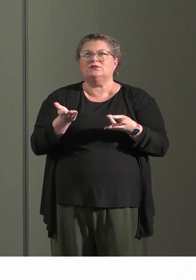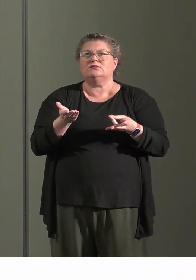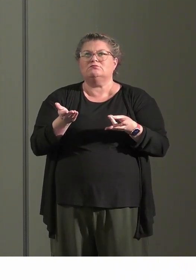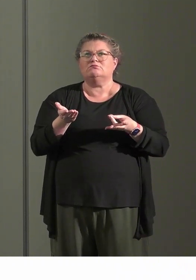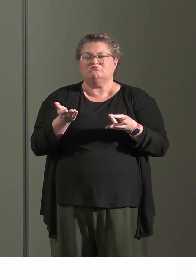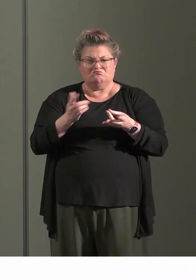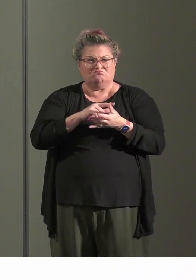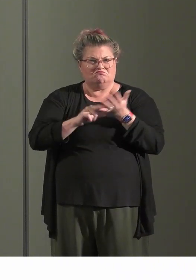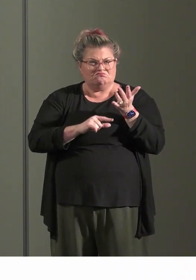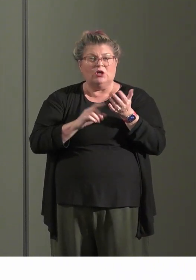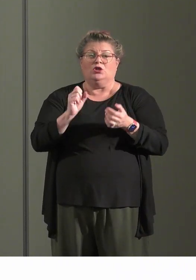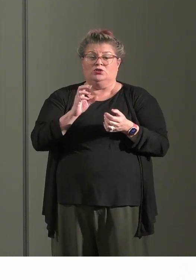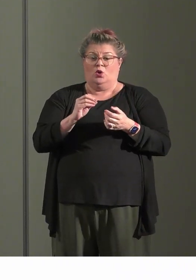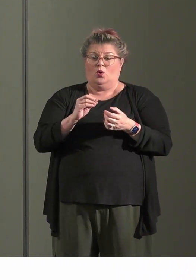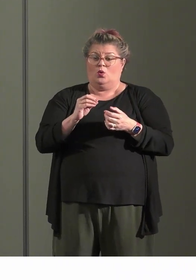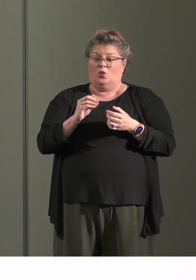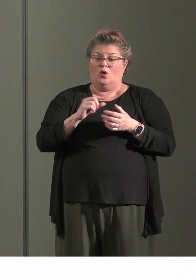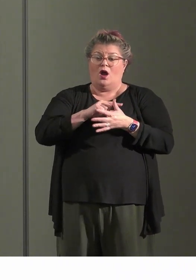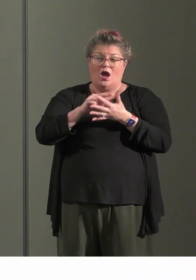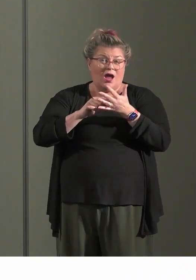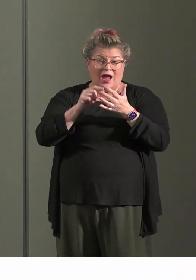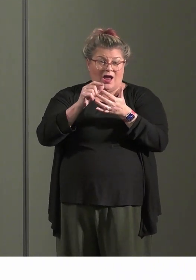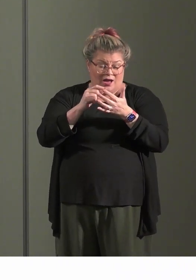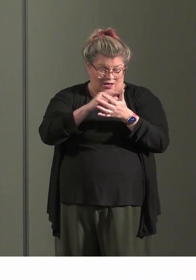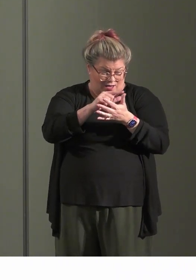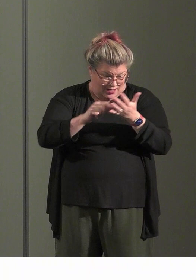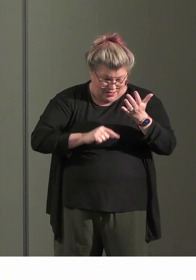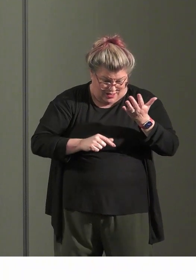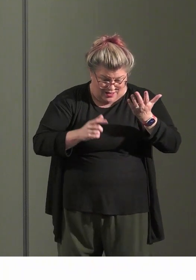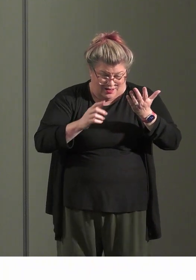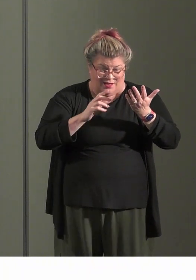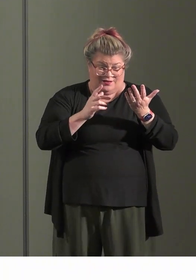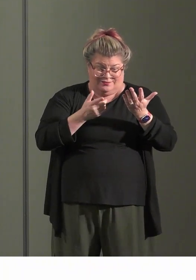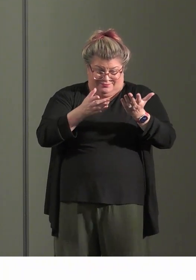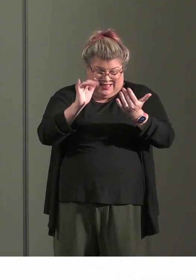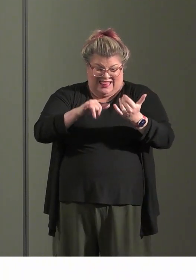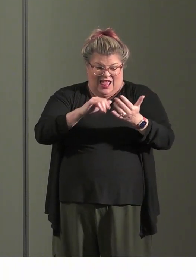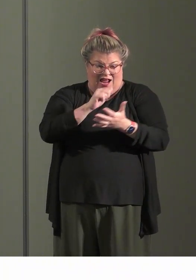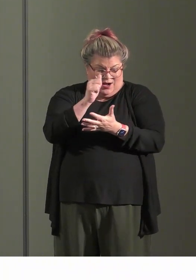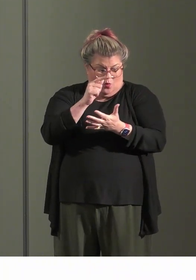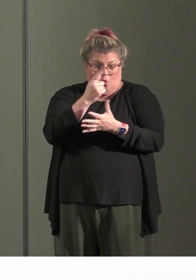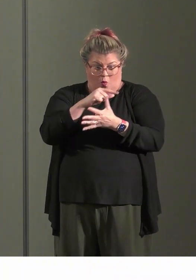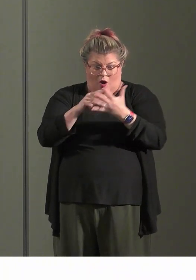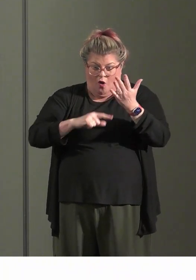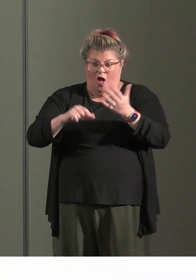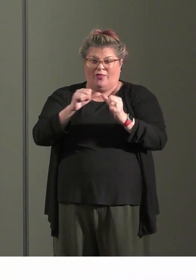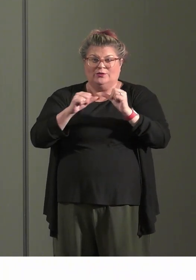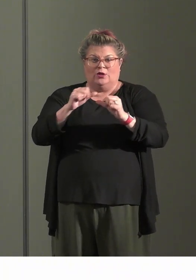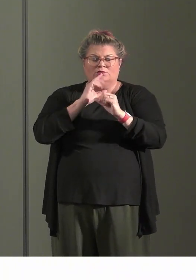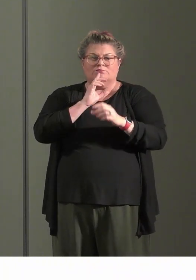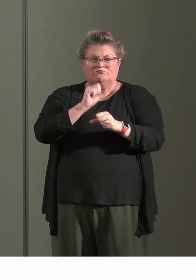So in the area that touches a person. We developed standards in the area and the Act will give us